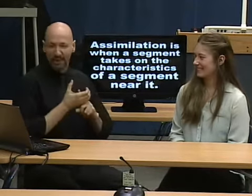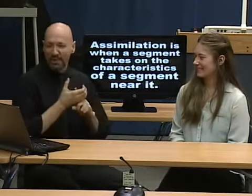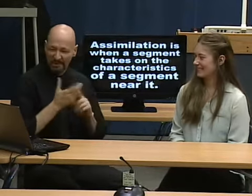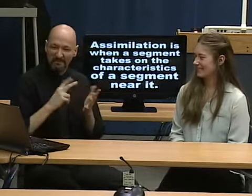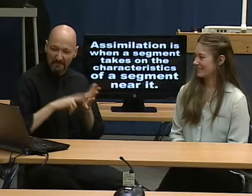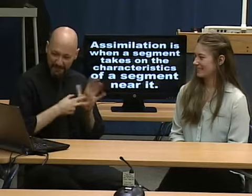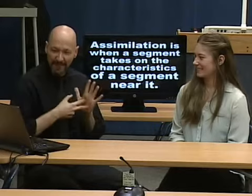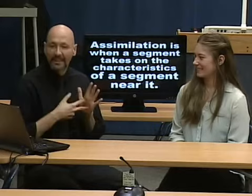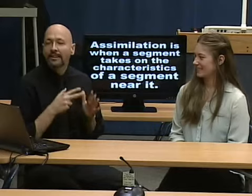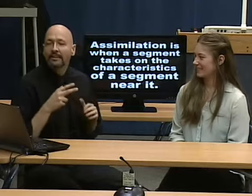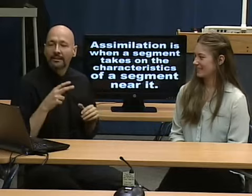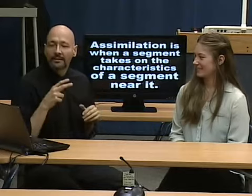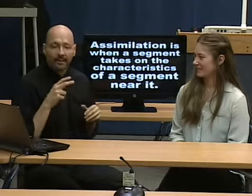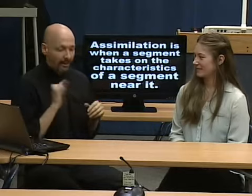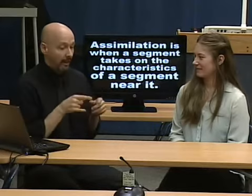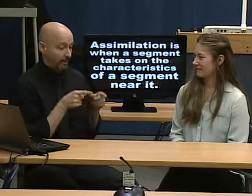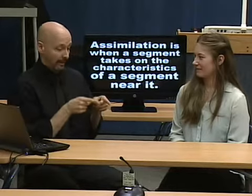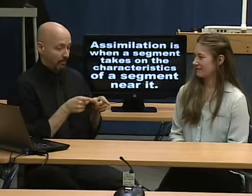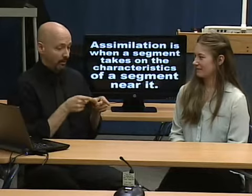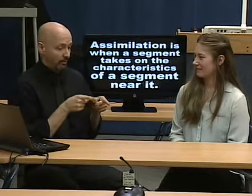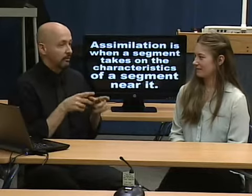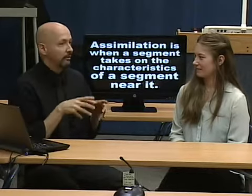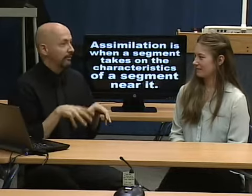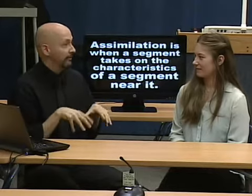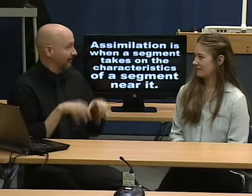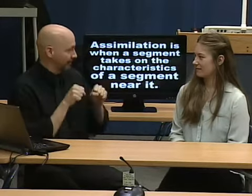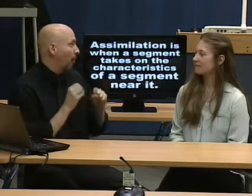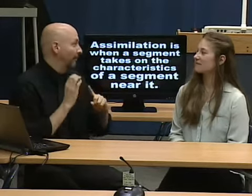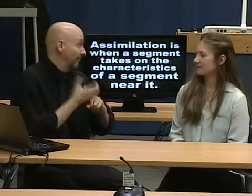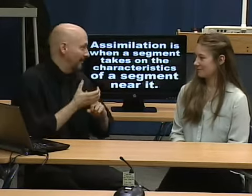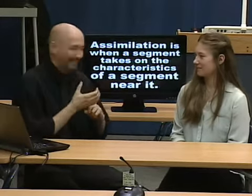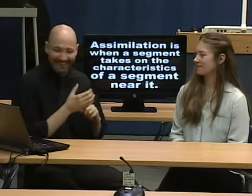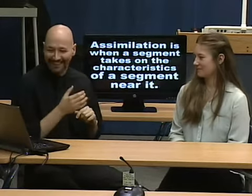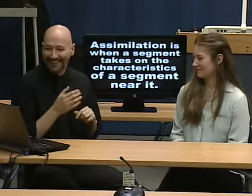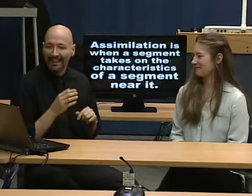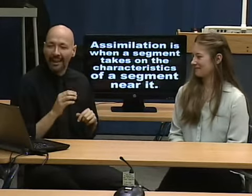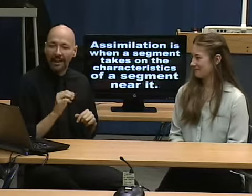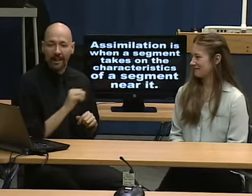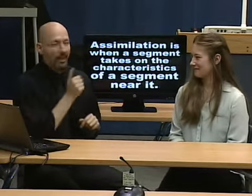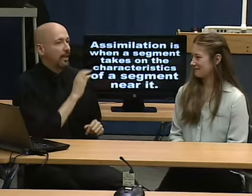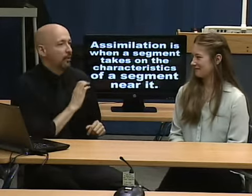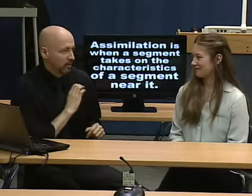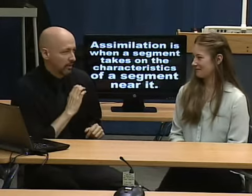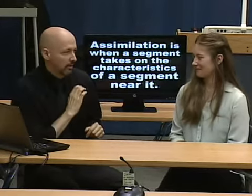"Assimilation" means when a segment adopts or "assimilates" the characteristics